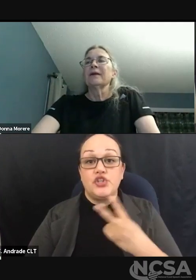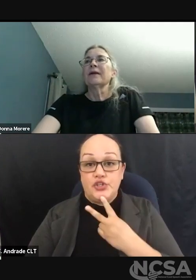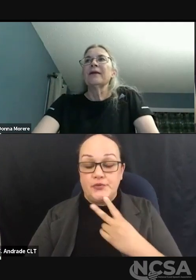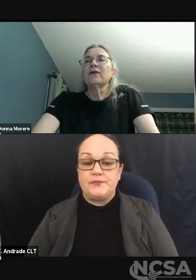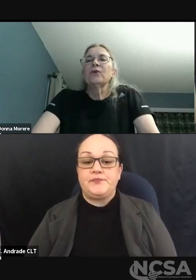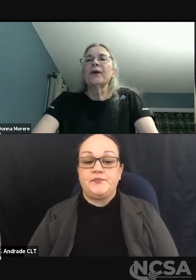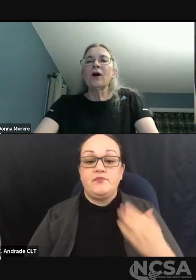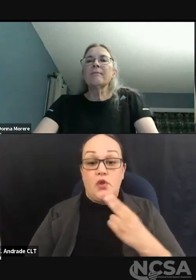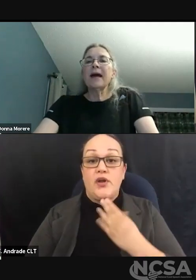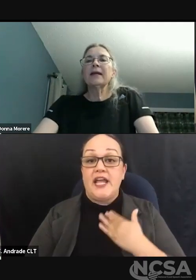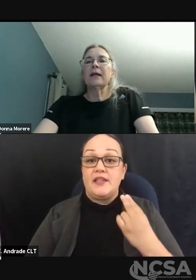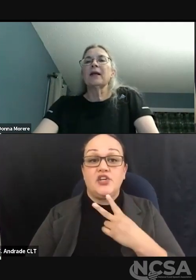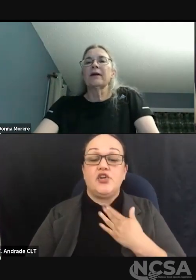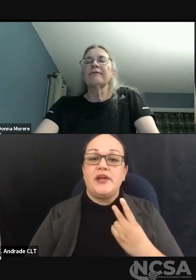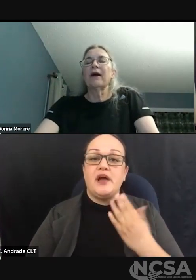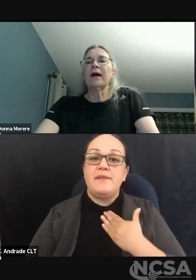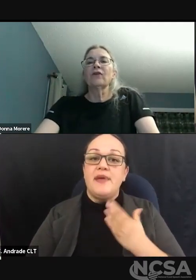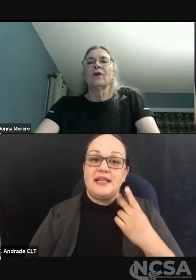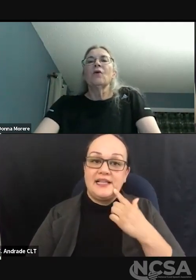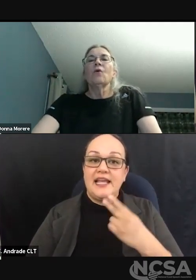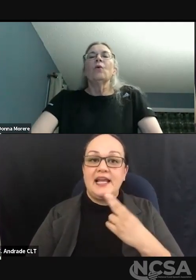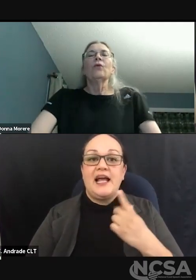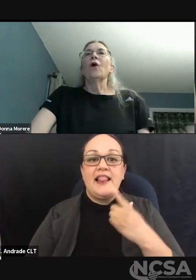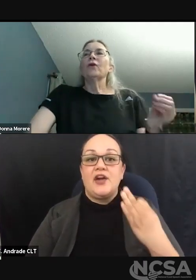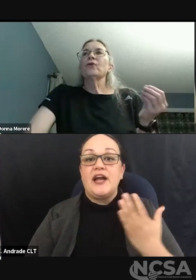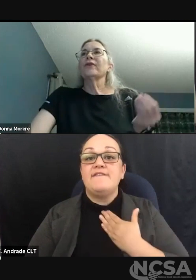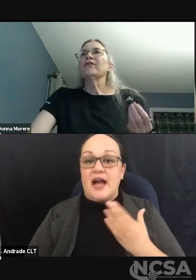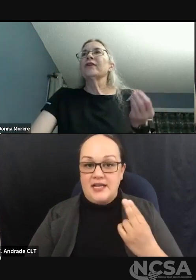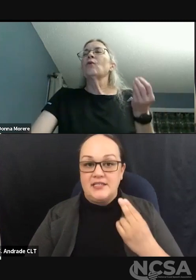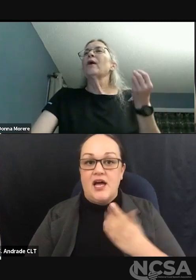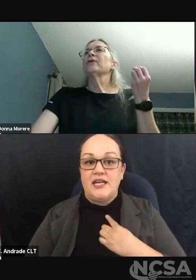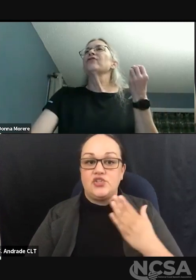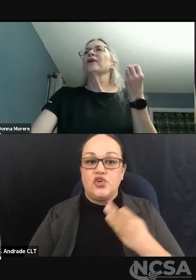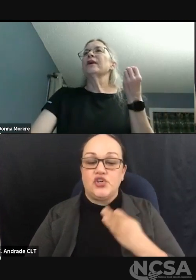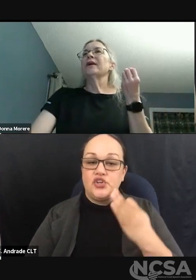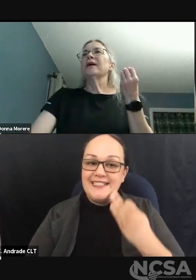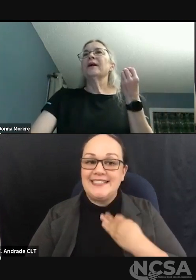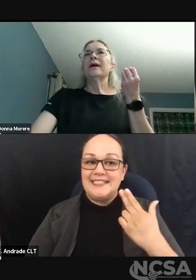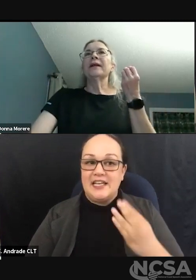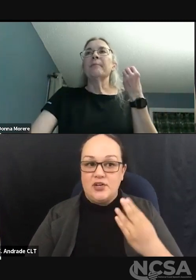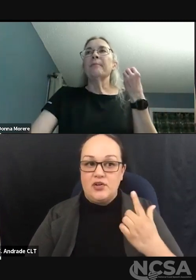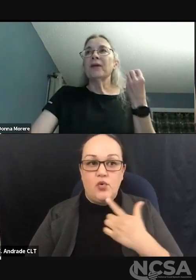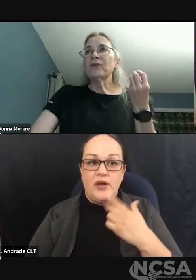Okay, the cueing automatically clarifies the auditory signal, whether it's an ambiguous